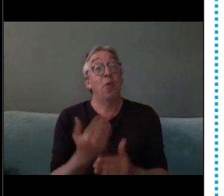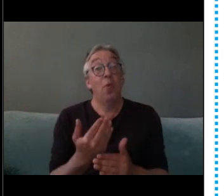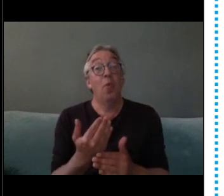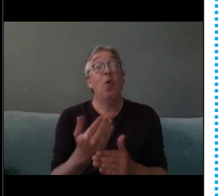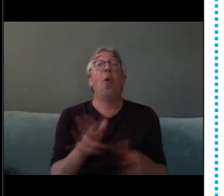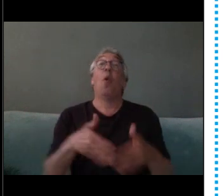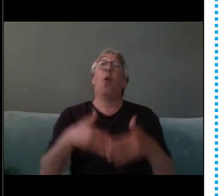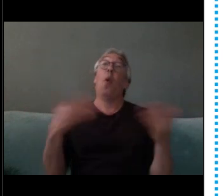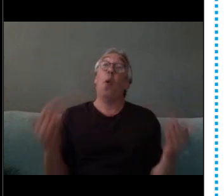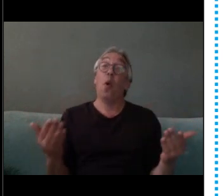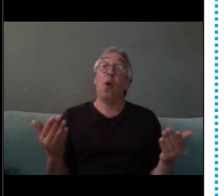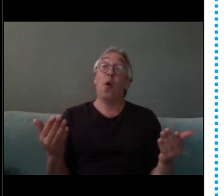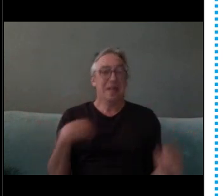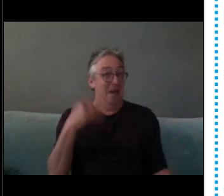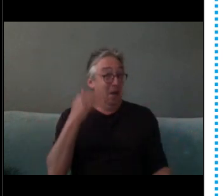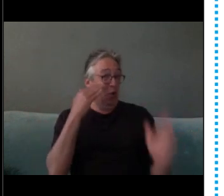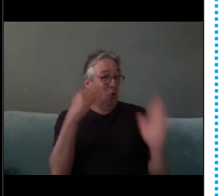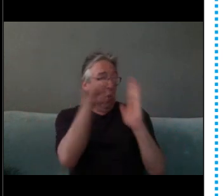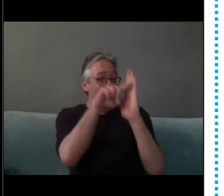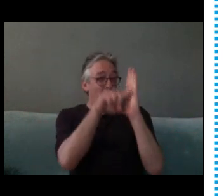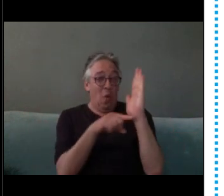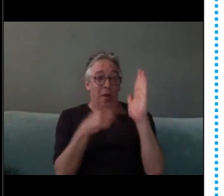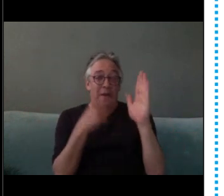I'm not sure if the law is very specific on this.